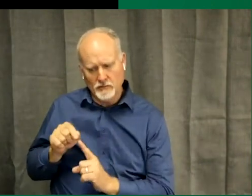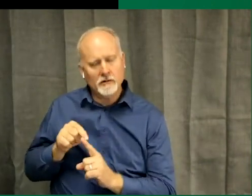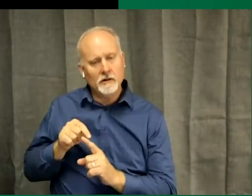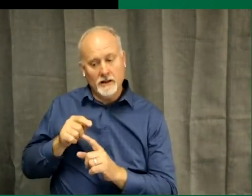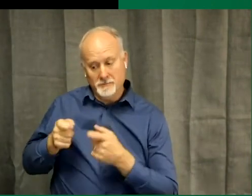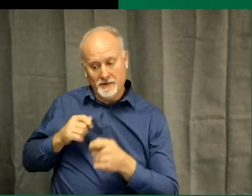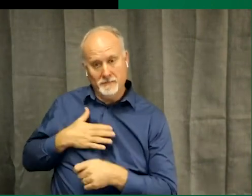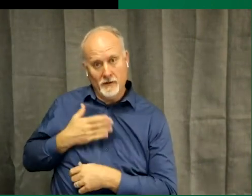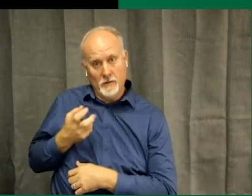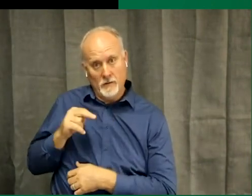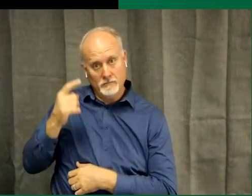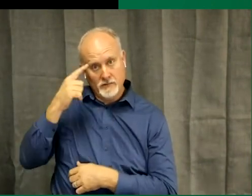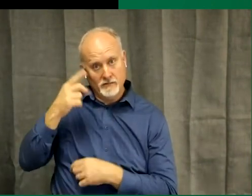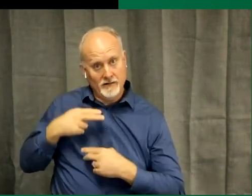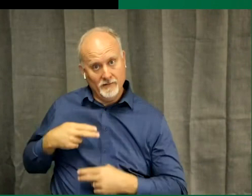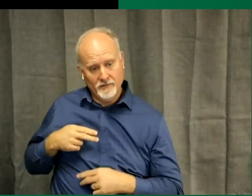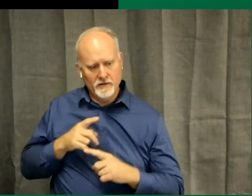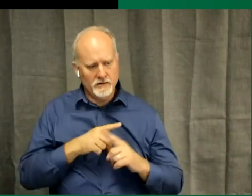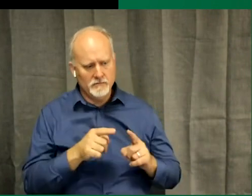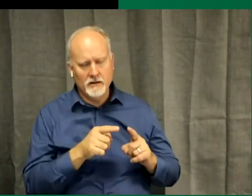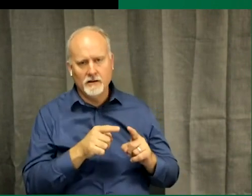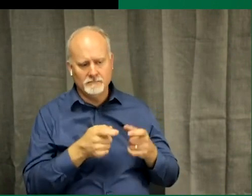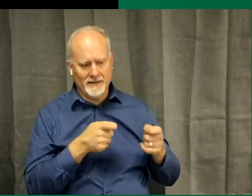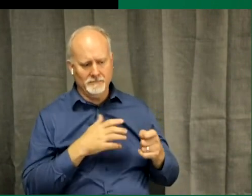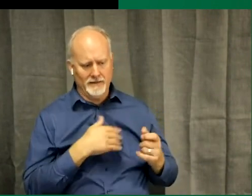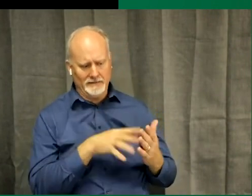health but also manage your schedule as a whole because it'll put everything in perspective and